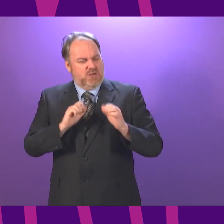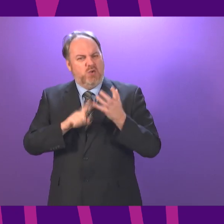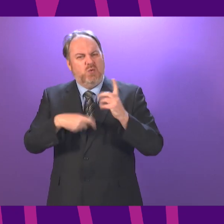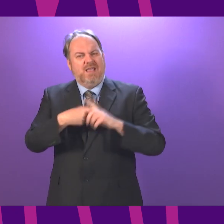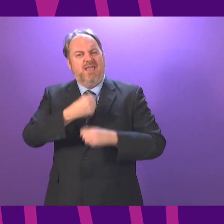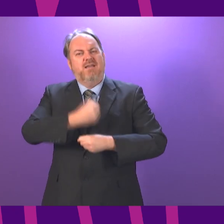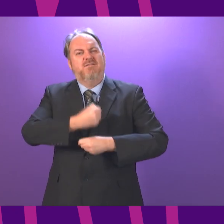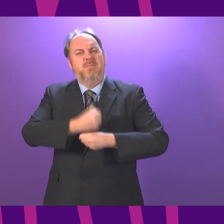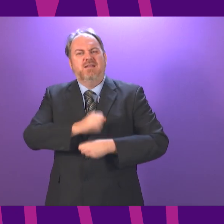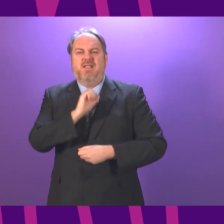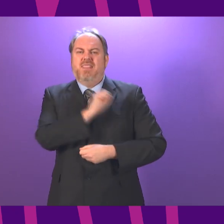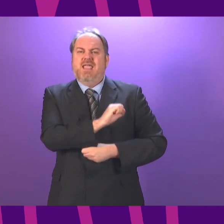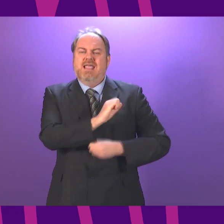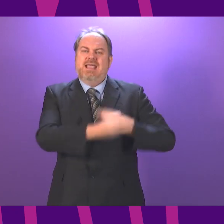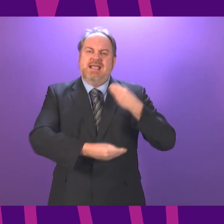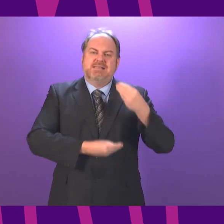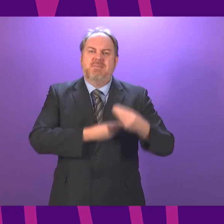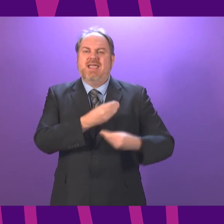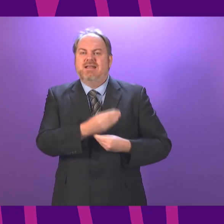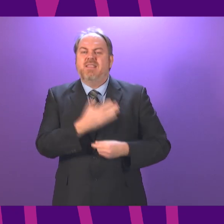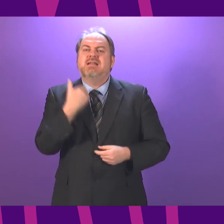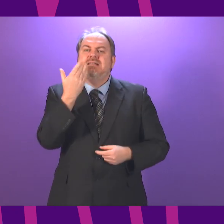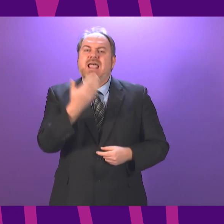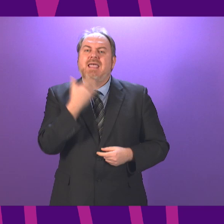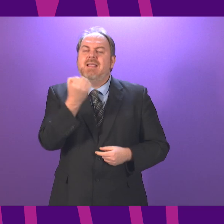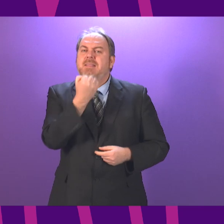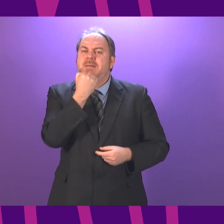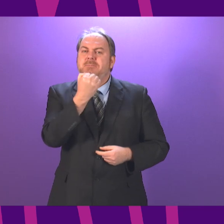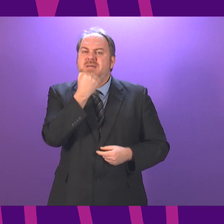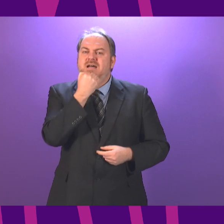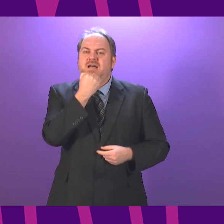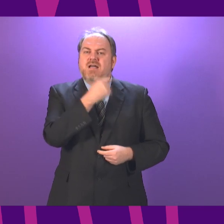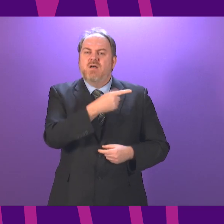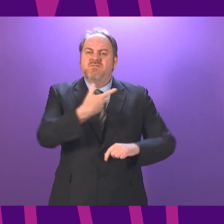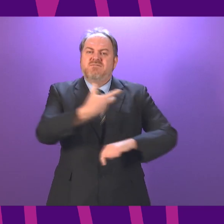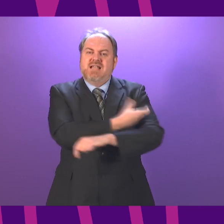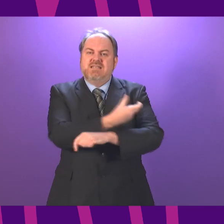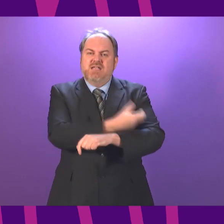explaining why the daily rate of vaccination in England has dropped over the past 3 days. The